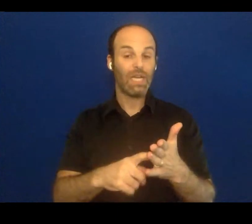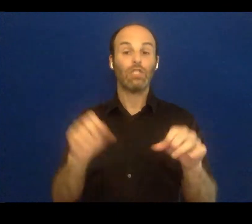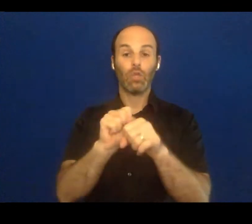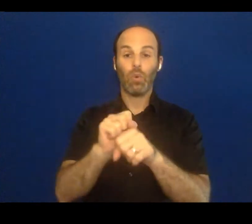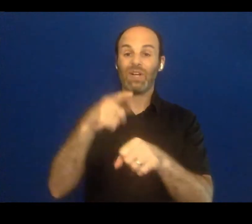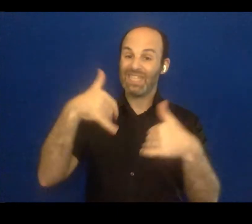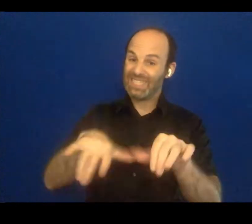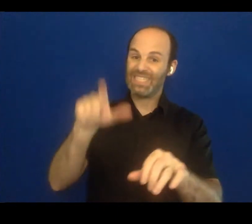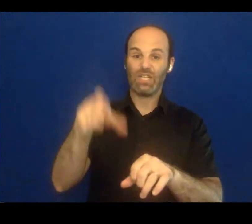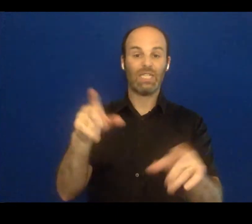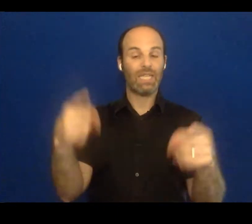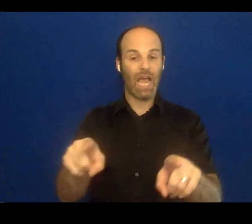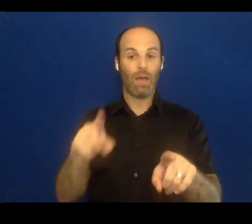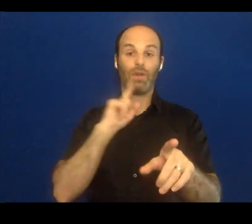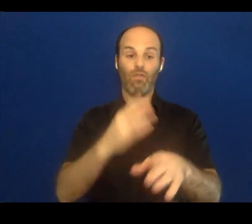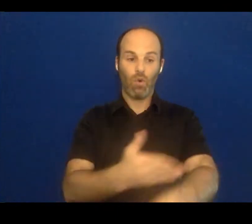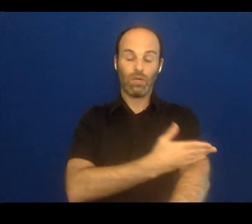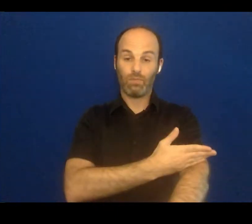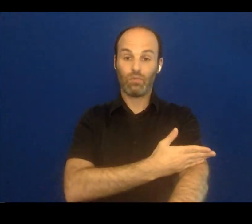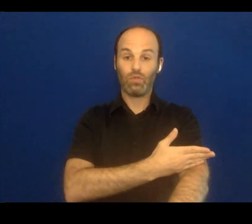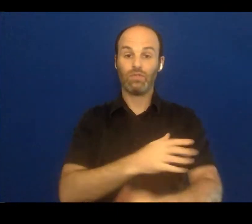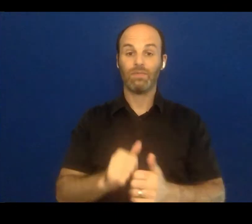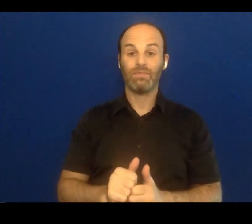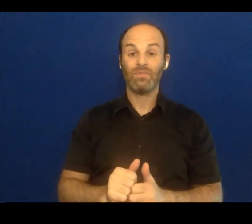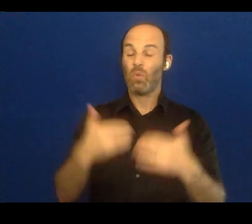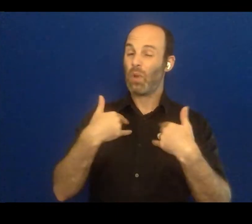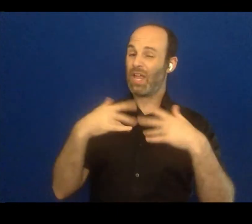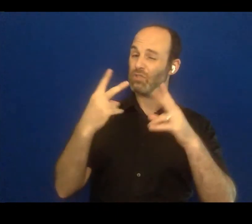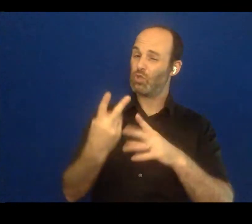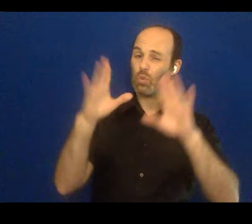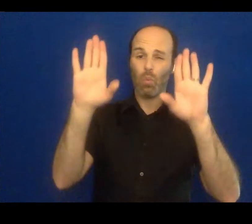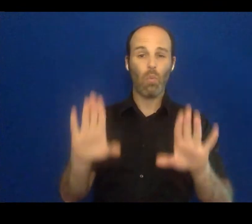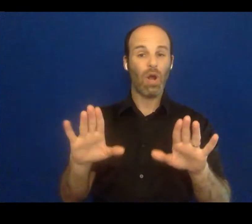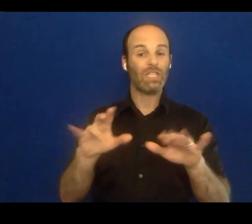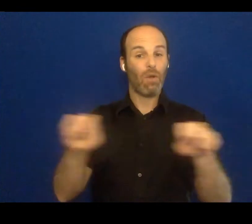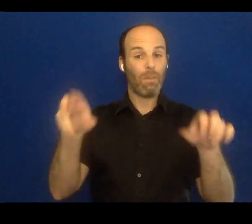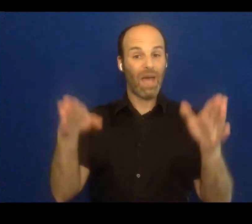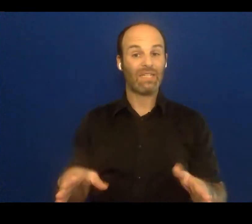WE HAVE TWO WONDERFUL PANELISTS HERE TODAY TO BEGIN THIS DISCUSSION FOR US.